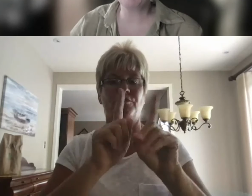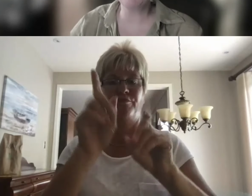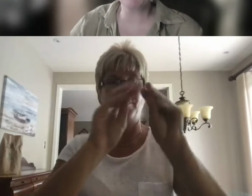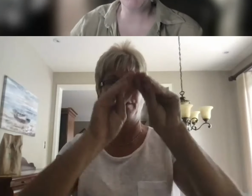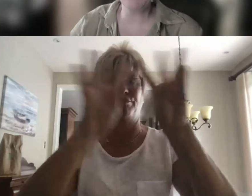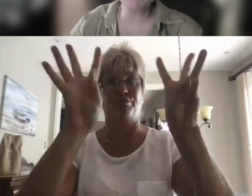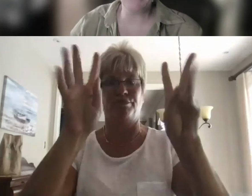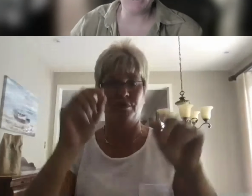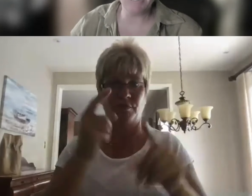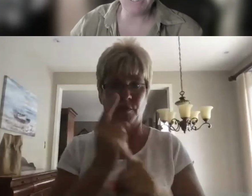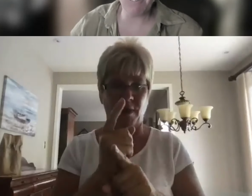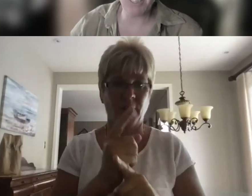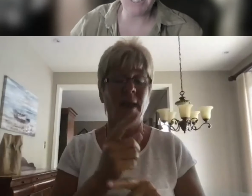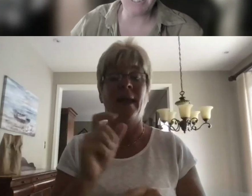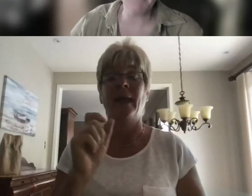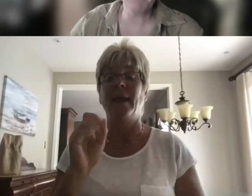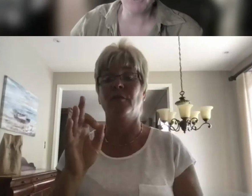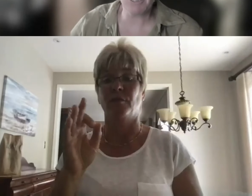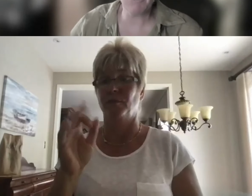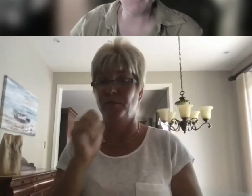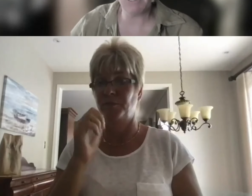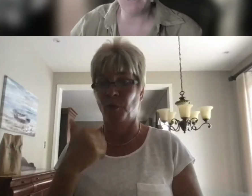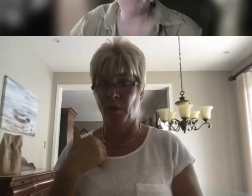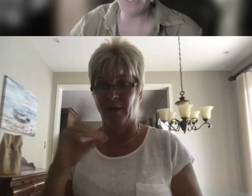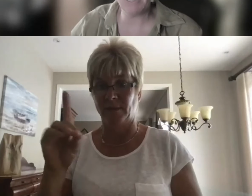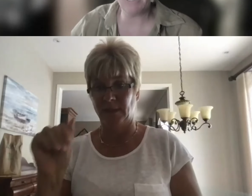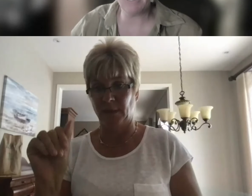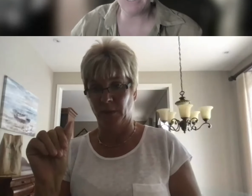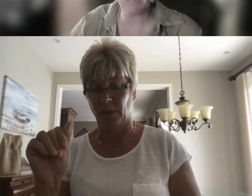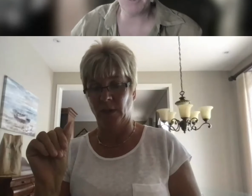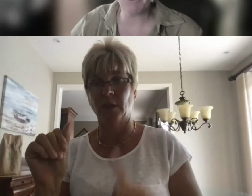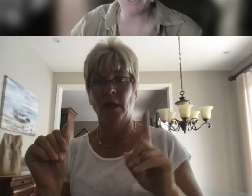a disability that is very similar to the data that someone was